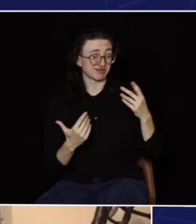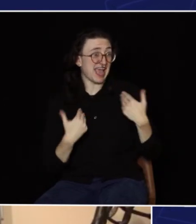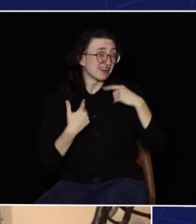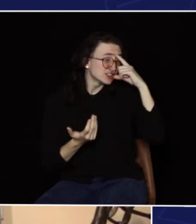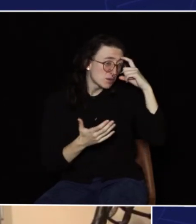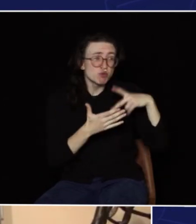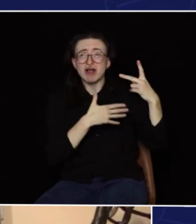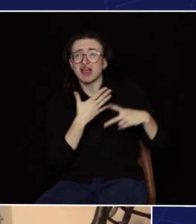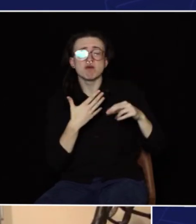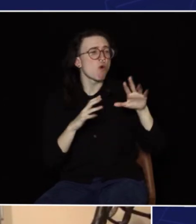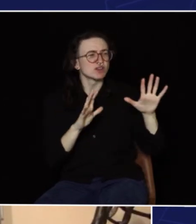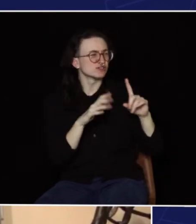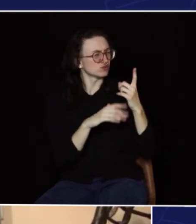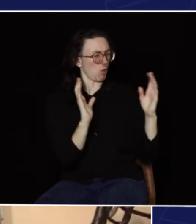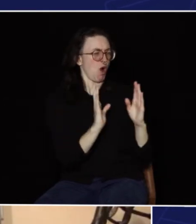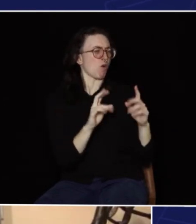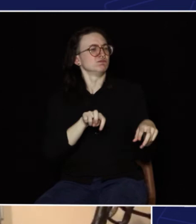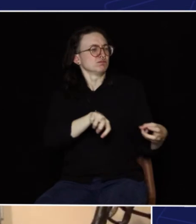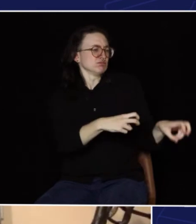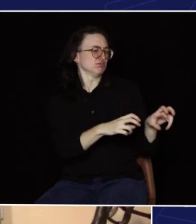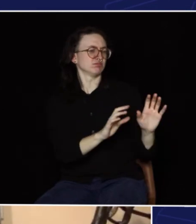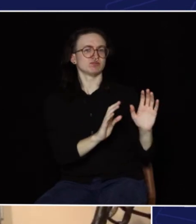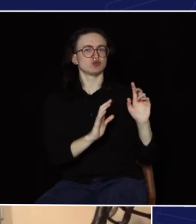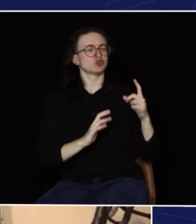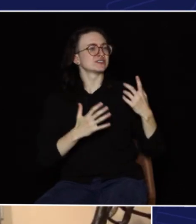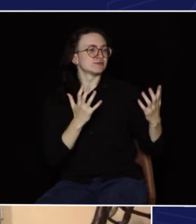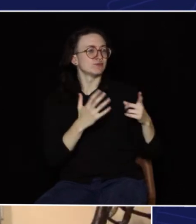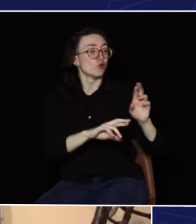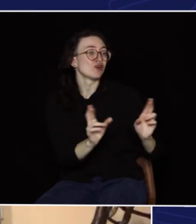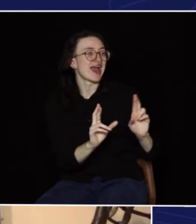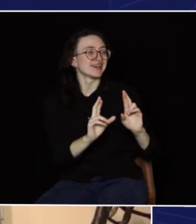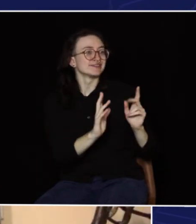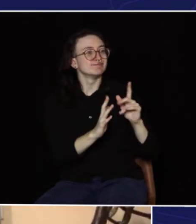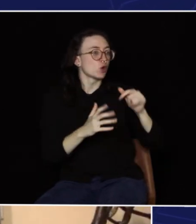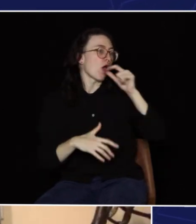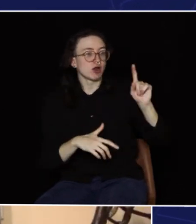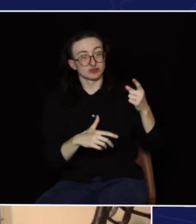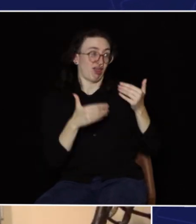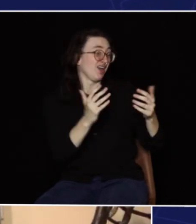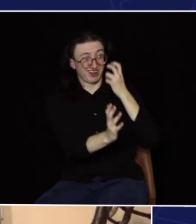kind of a transition period, and just kind of... get your feet wet, as opposed to coming in September.